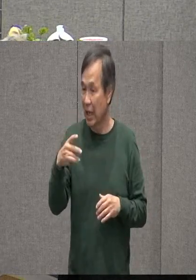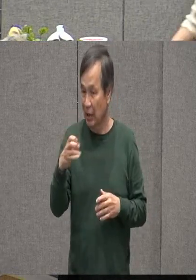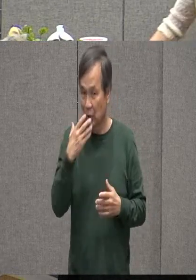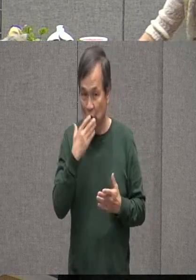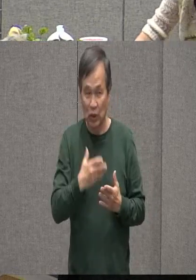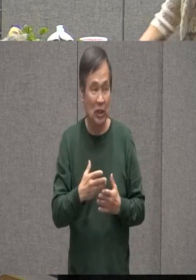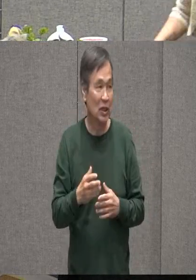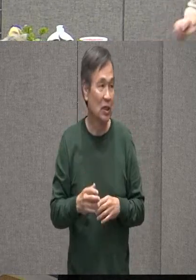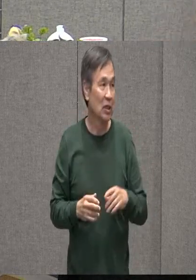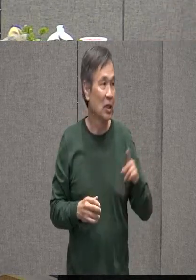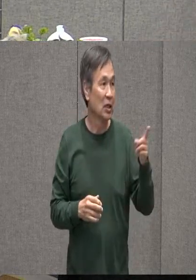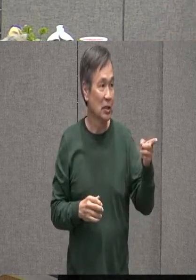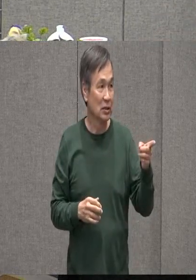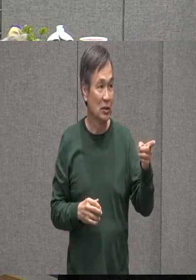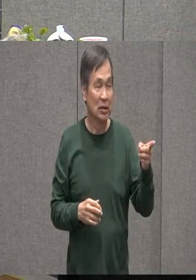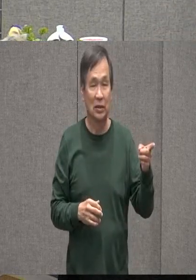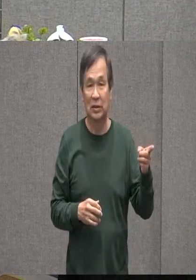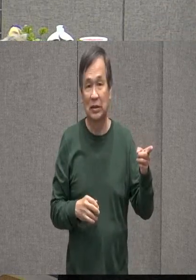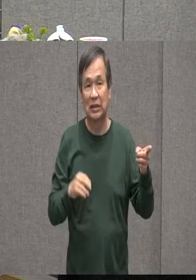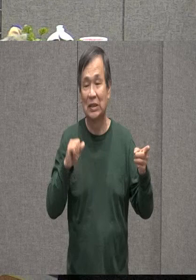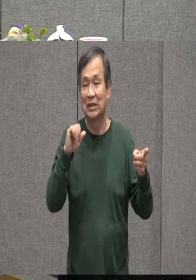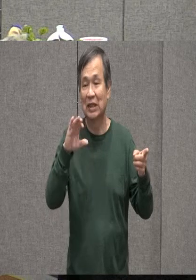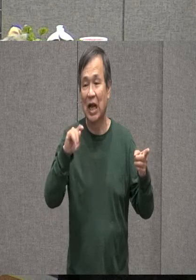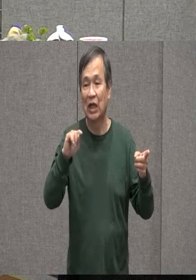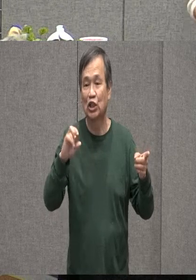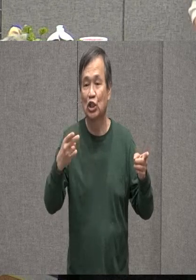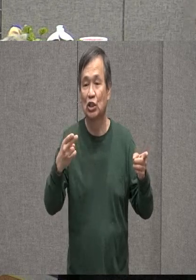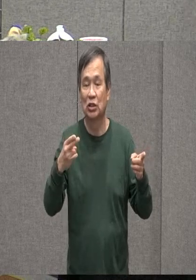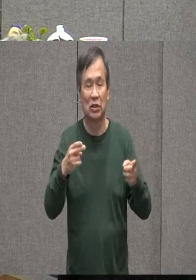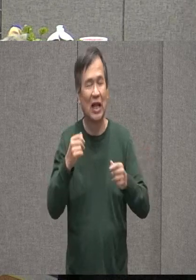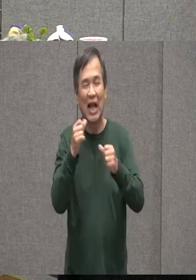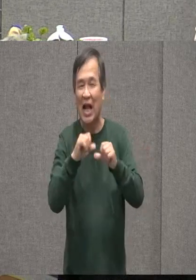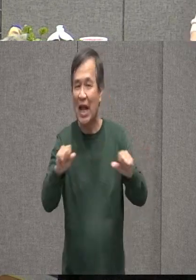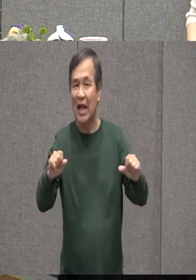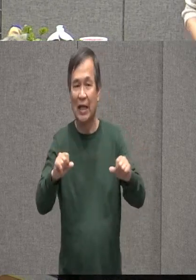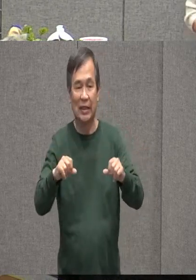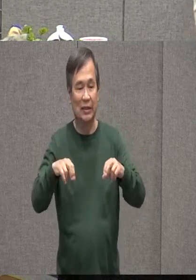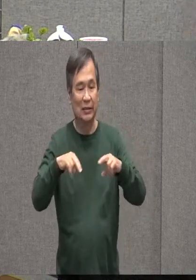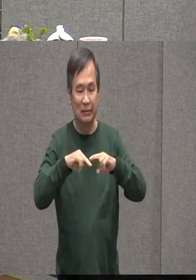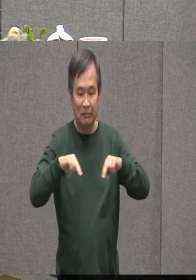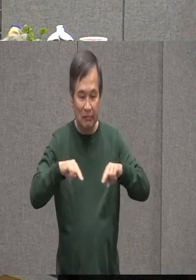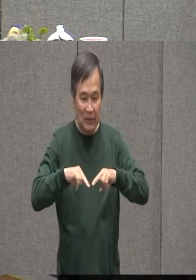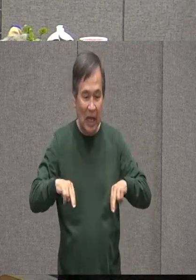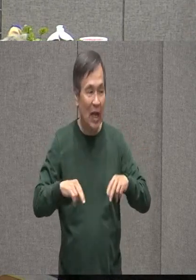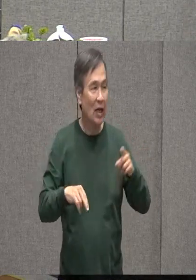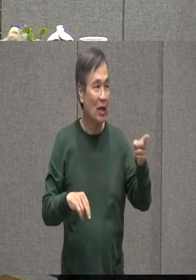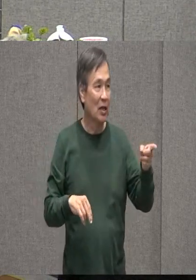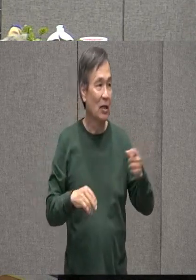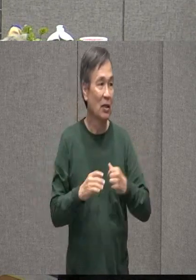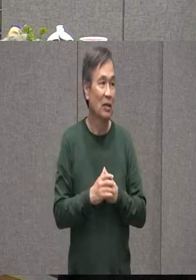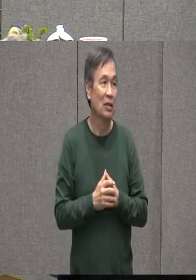Even your basic Scotch Tape. Any tape works. That's one way I could've done my rocket ship,